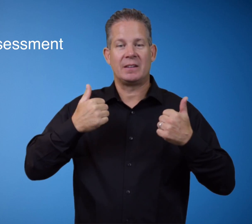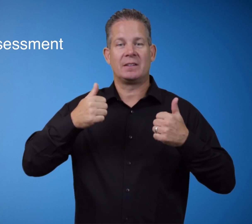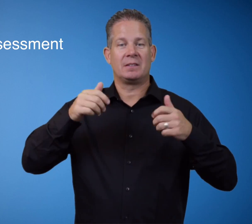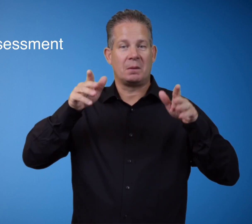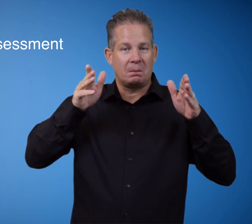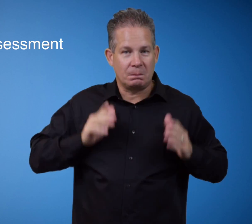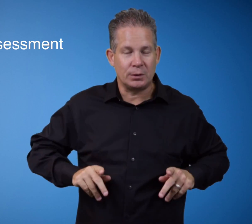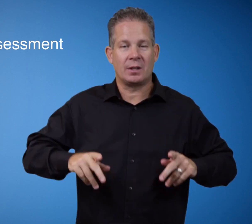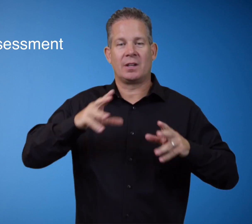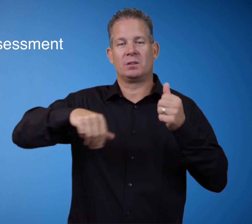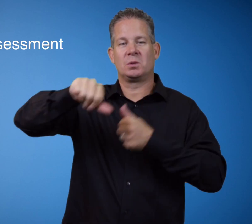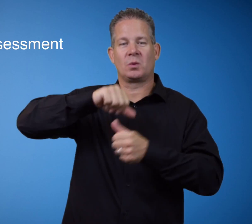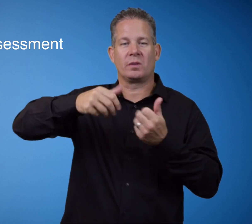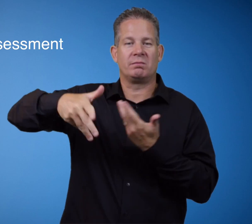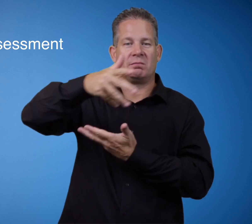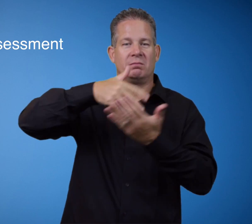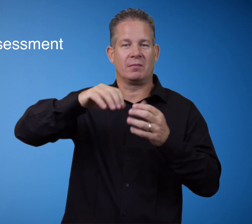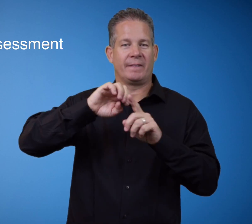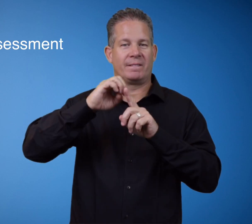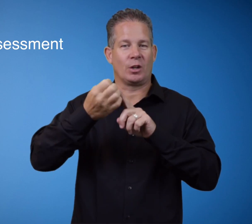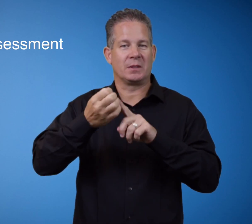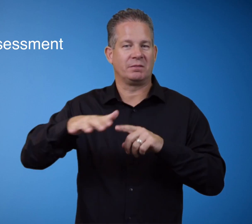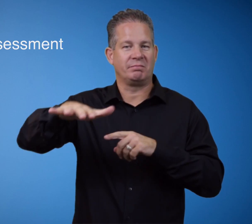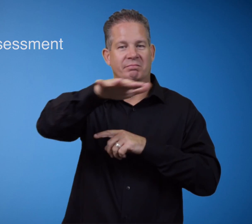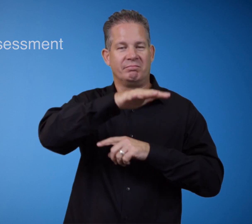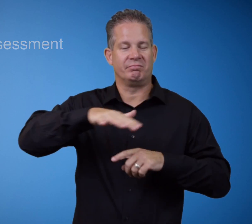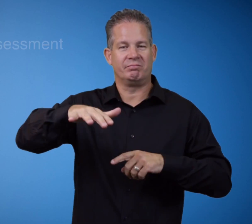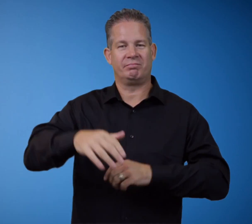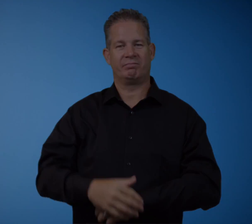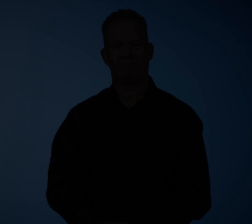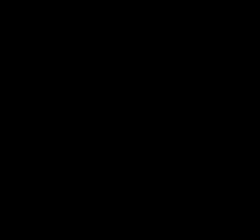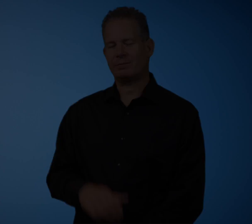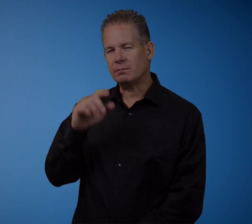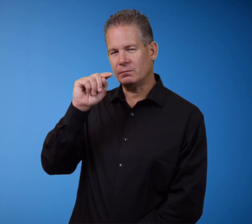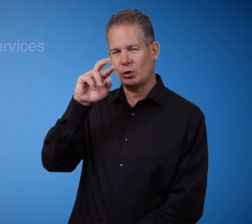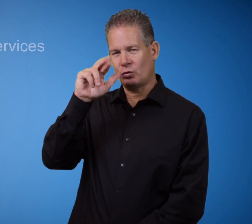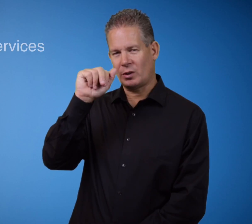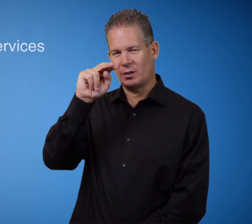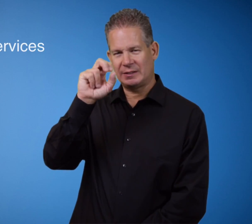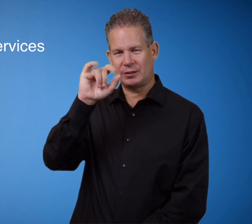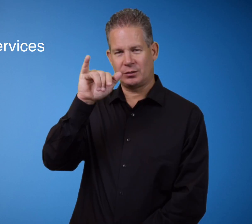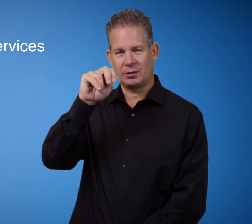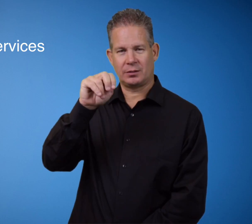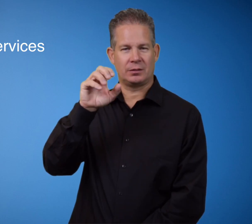life and social skills and social environment. Transition services.